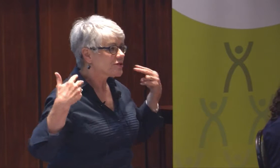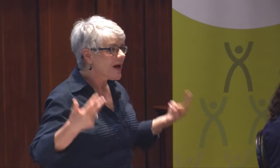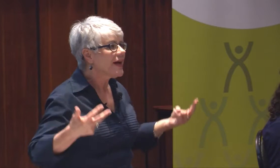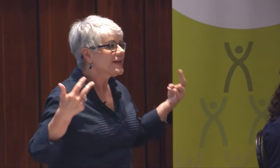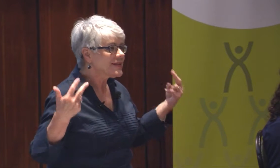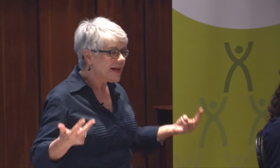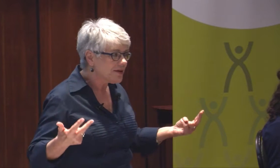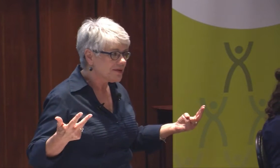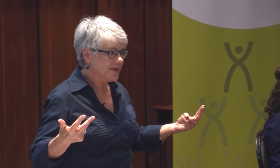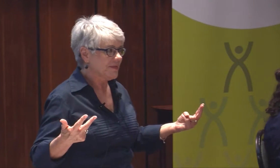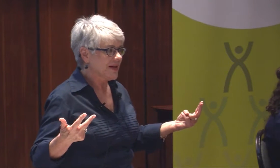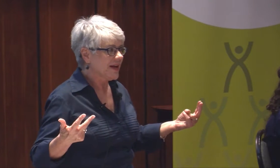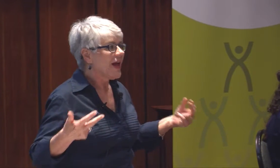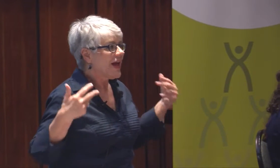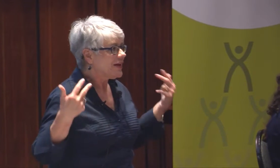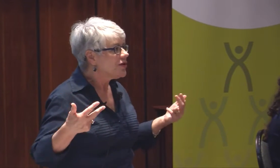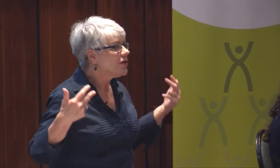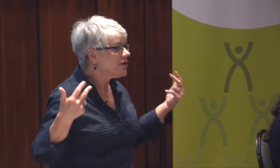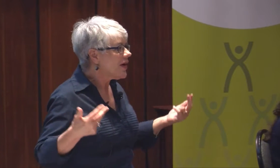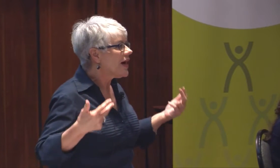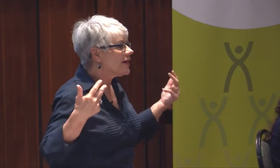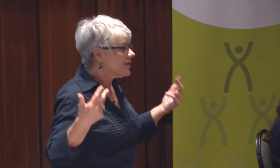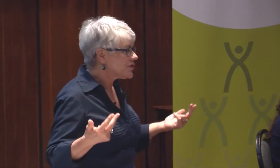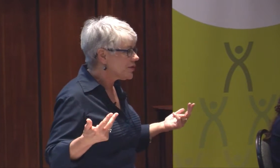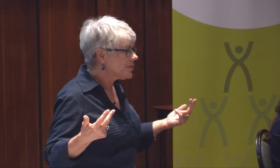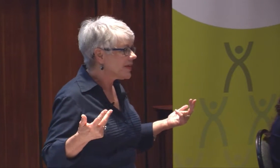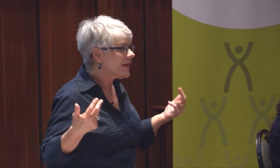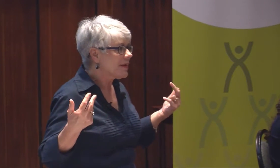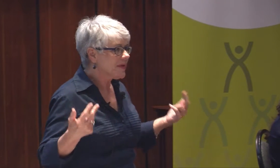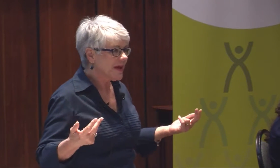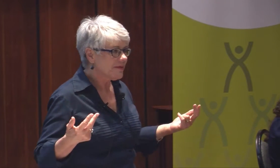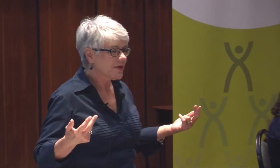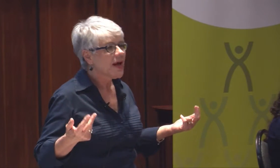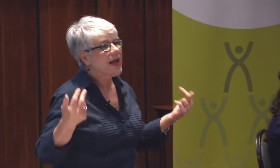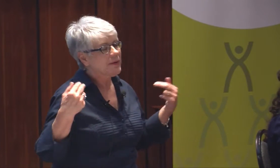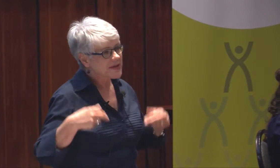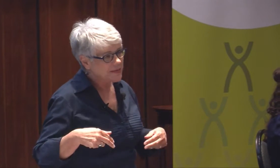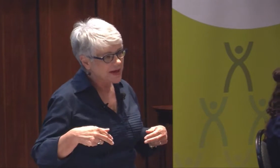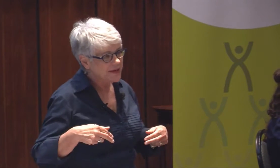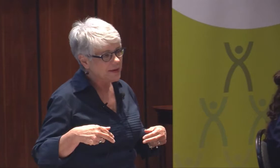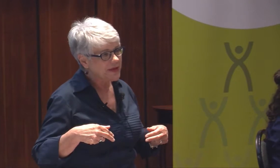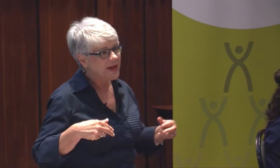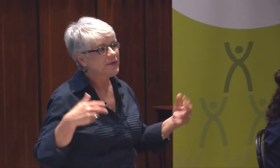trying to tell you something and you don't know how to interpret that behavior and respond to that behavior